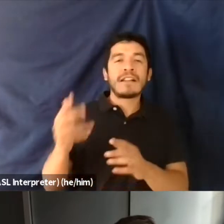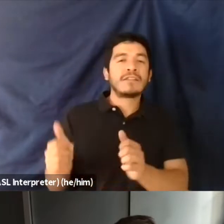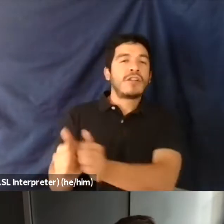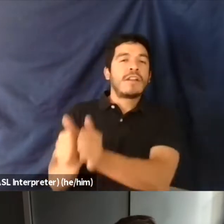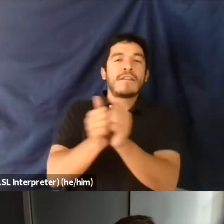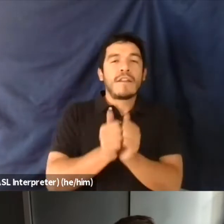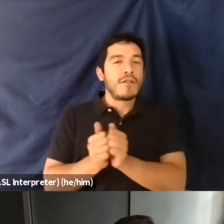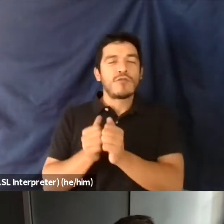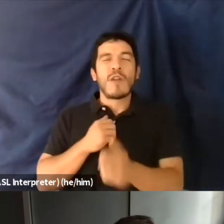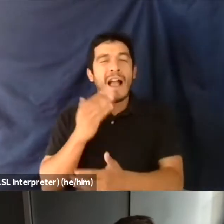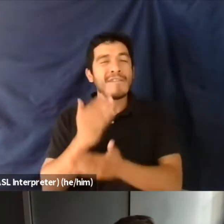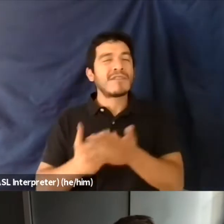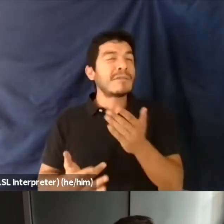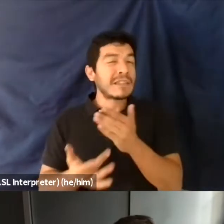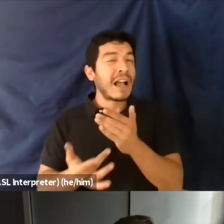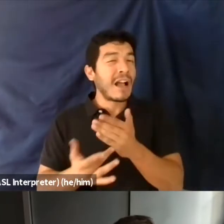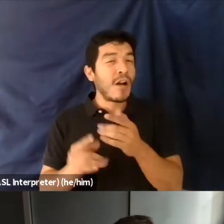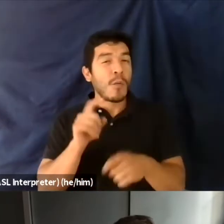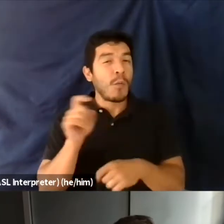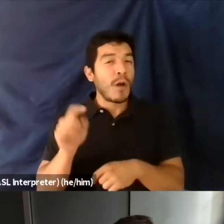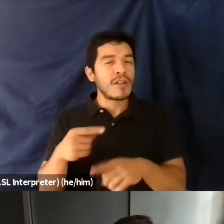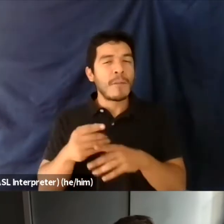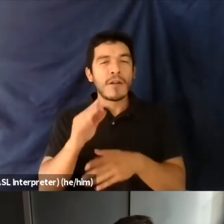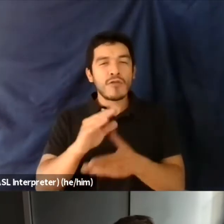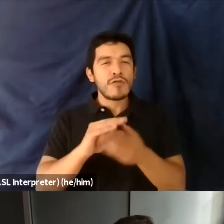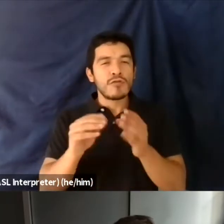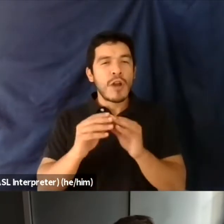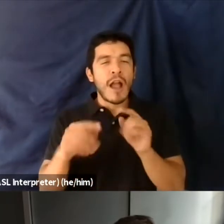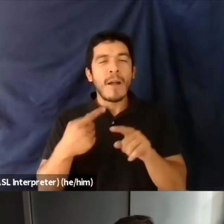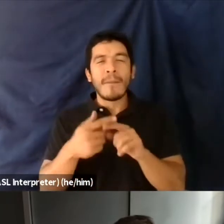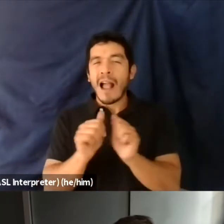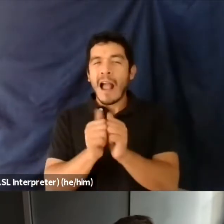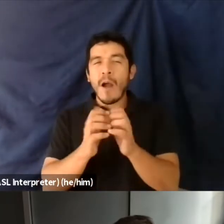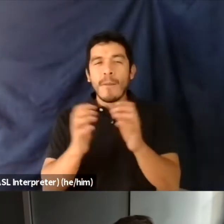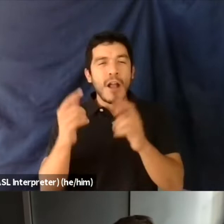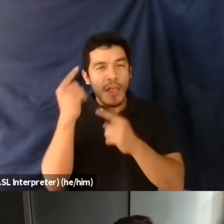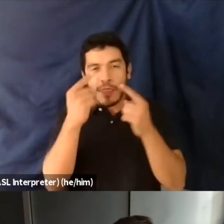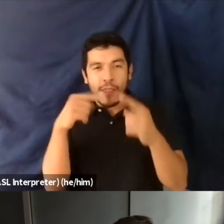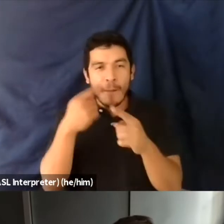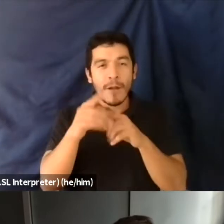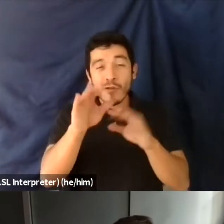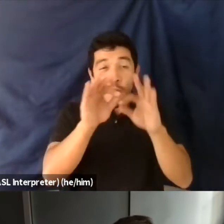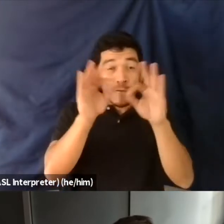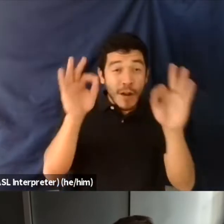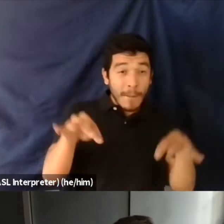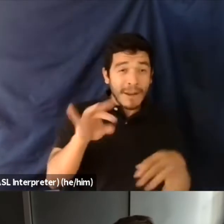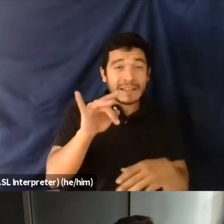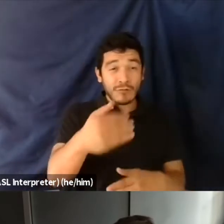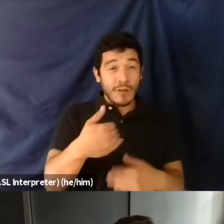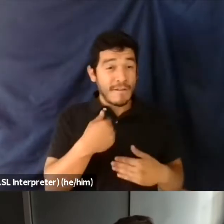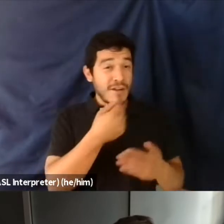about how much, like thought about the framework did you have going in? Did you have a script? Like what did it look like